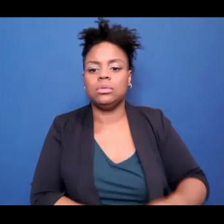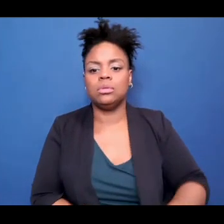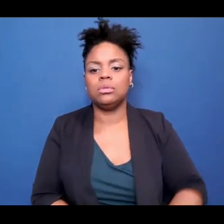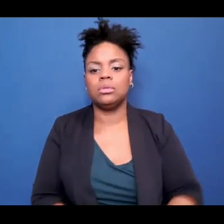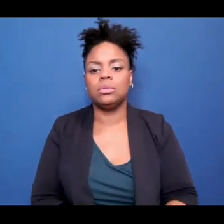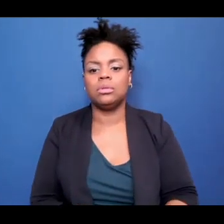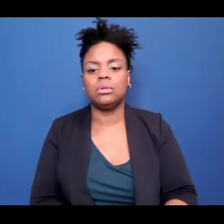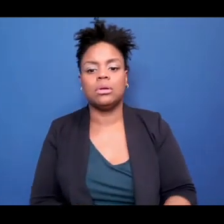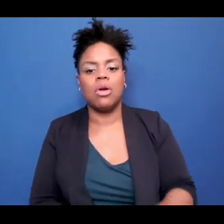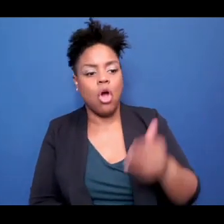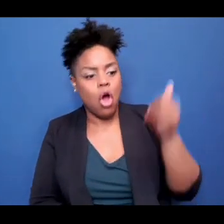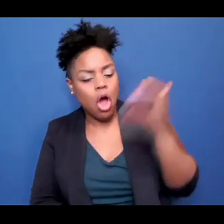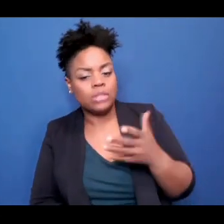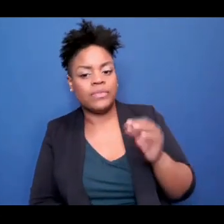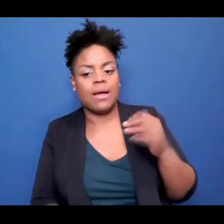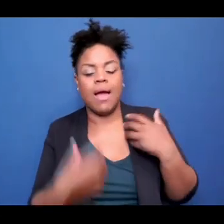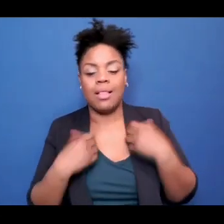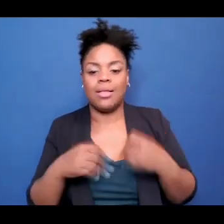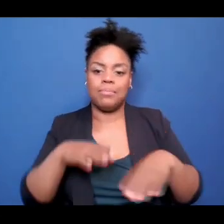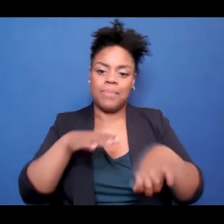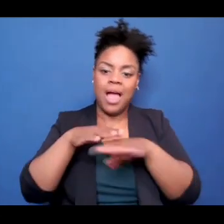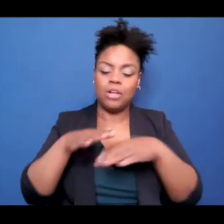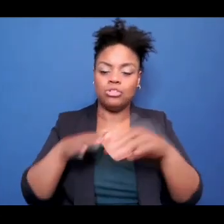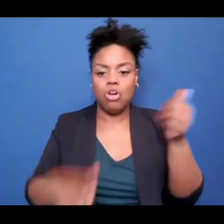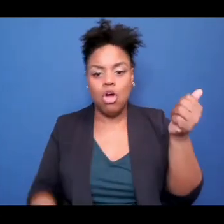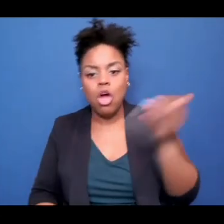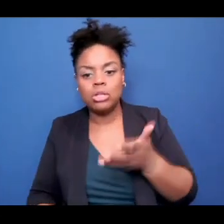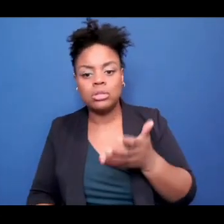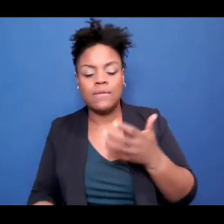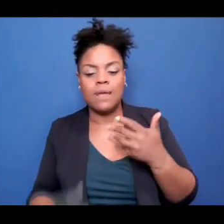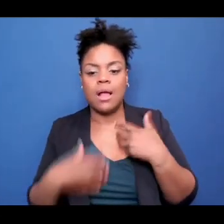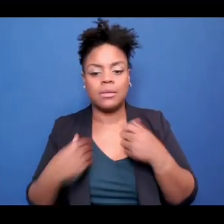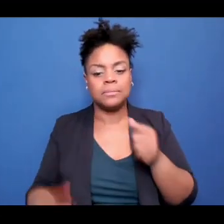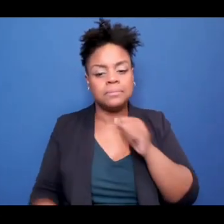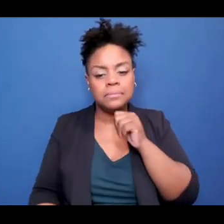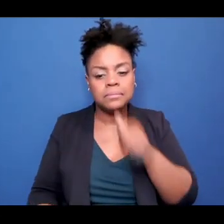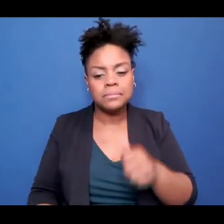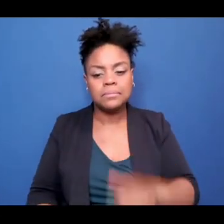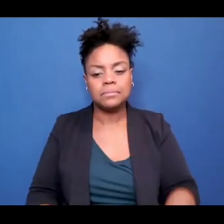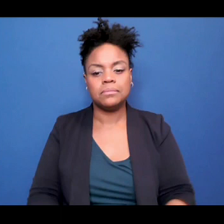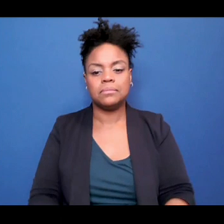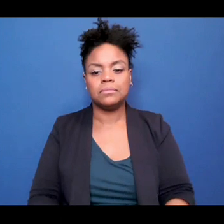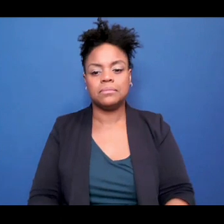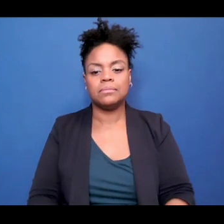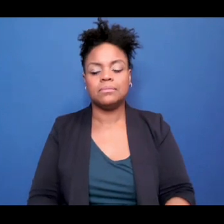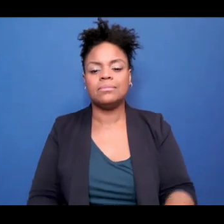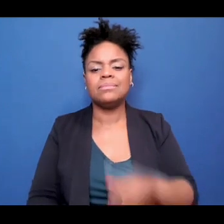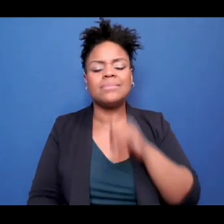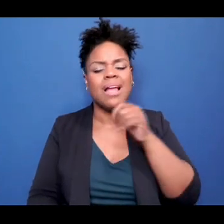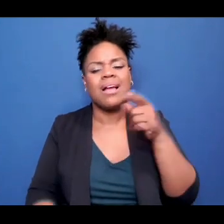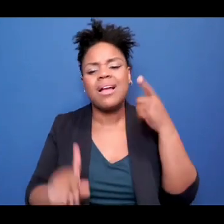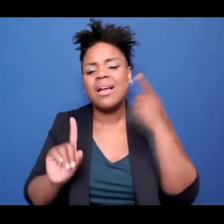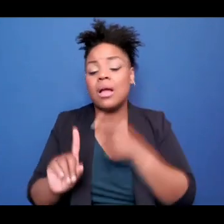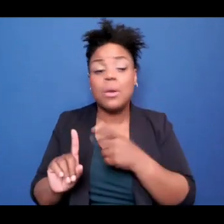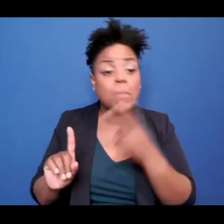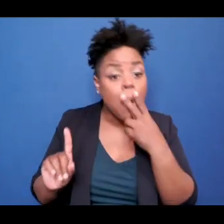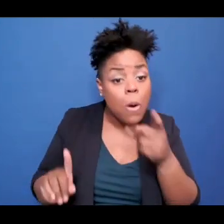AND JOE FAY LEN DEFINE AS FUNDAMENTAL CAUSES OF HEALTH. FUNDAMENTAL CAUSES ARE DISTAL, NOT PROXIMAL DRIVERS OF HEALTH